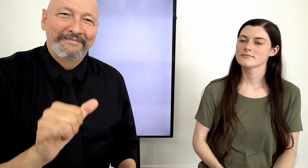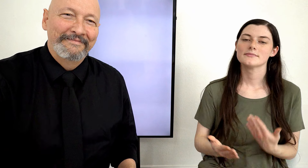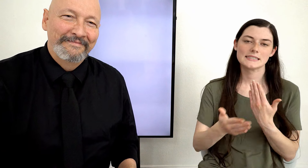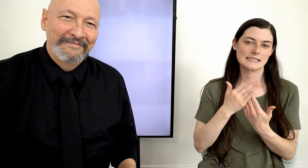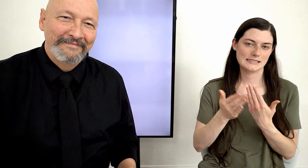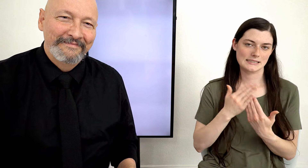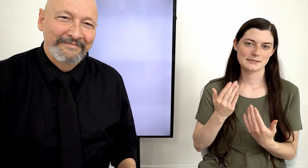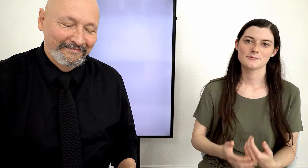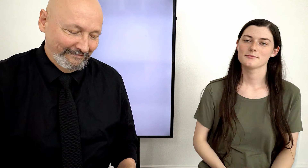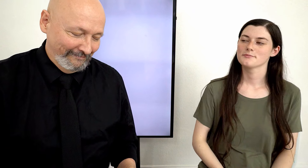easy